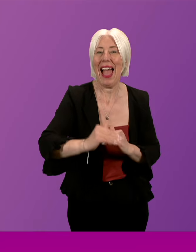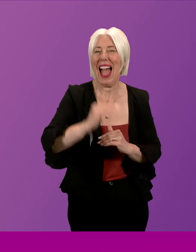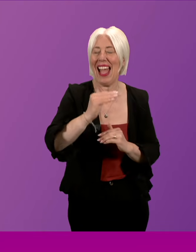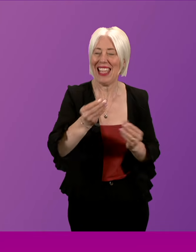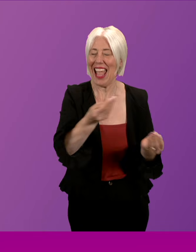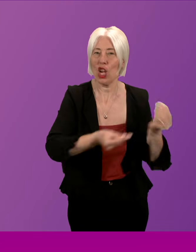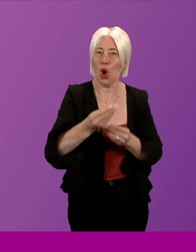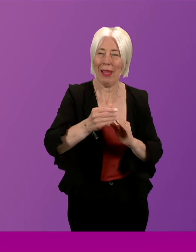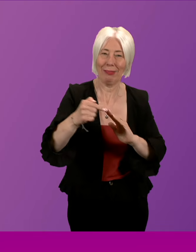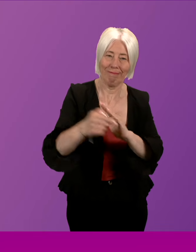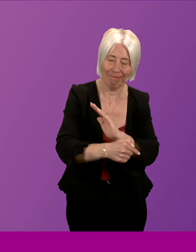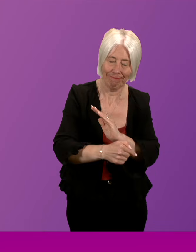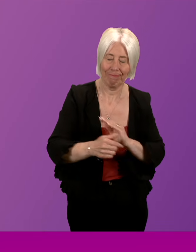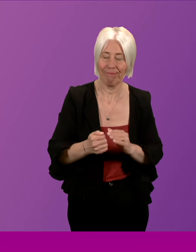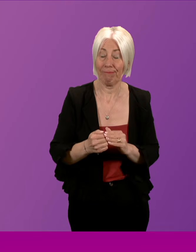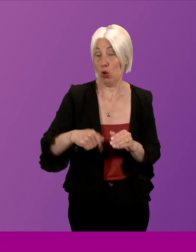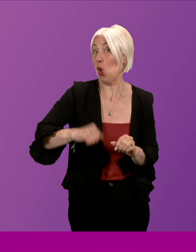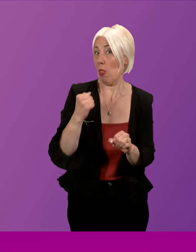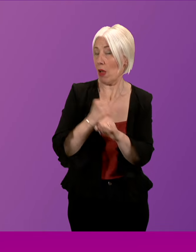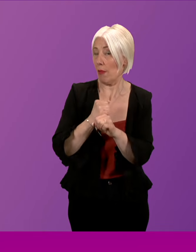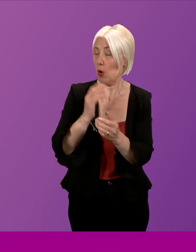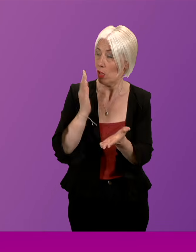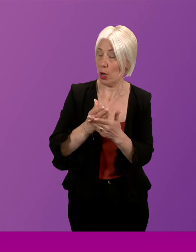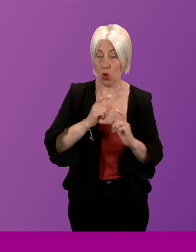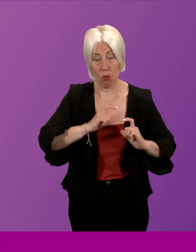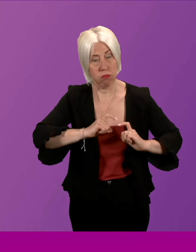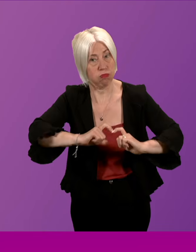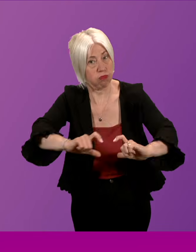The Government is taking steps to ensure the sustainability of the college sector.